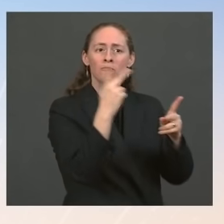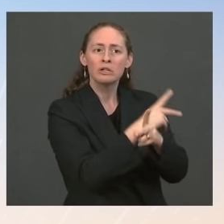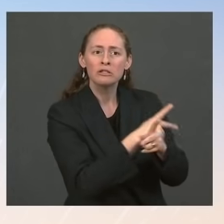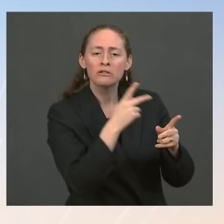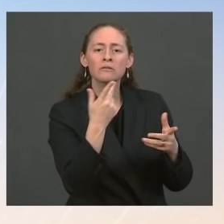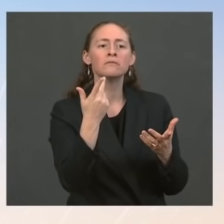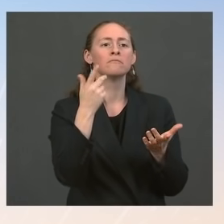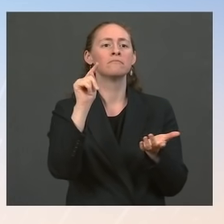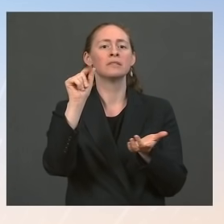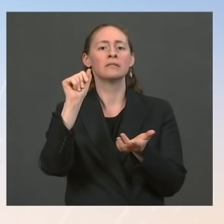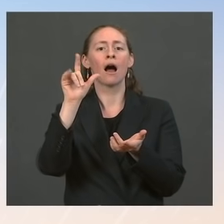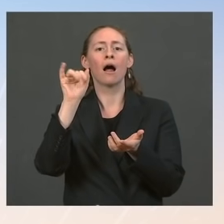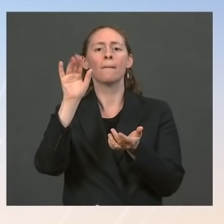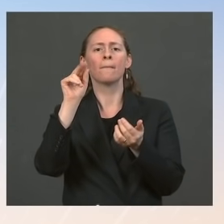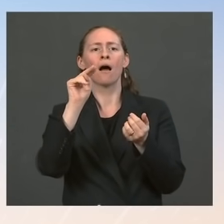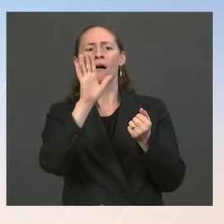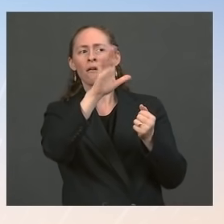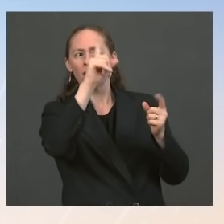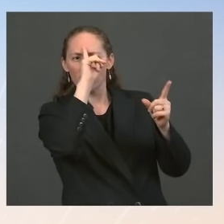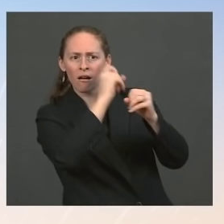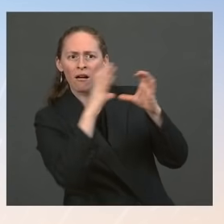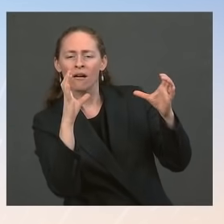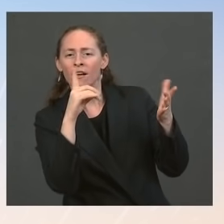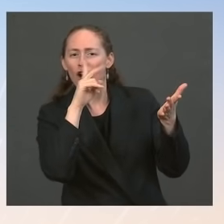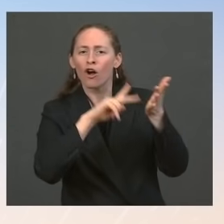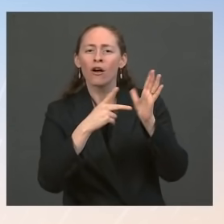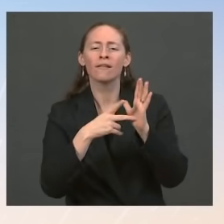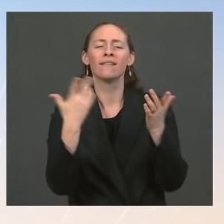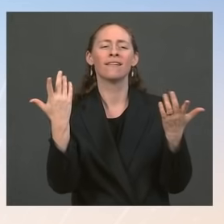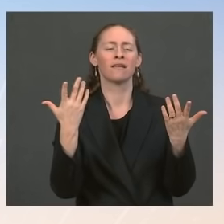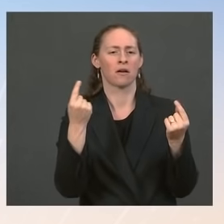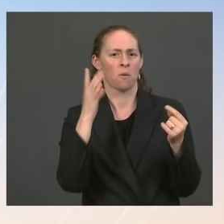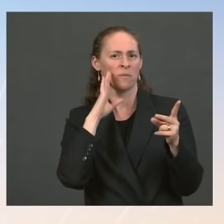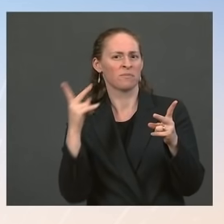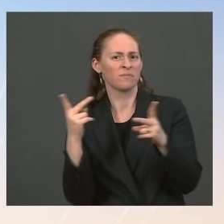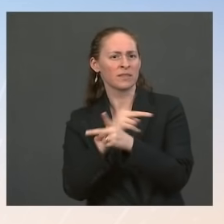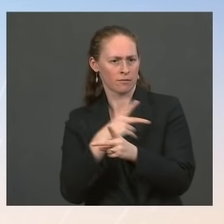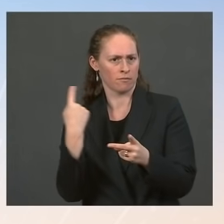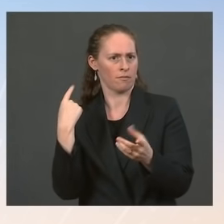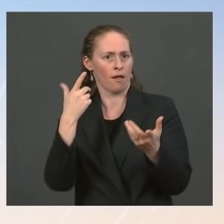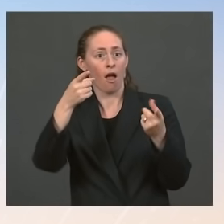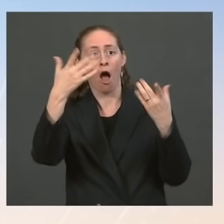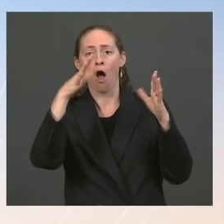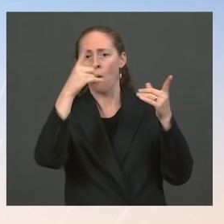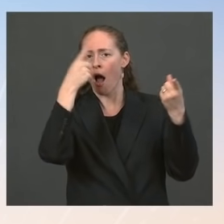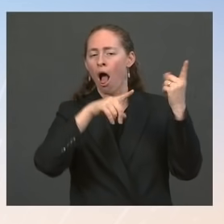what the impact was of the deal that was struck by the prior administration directly with the Taliban